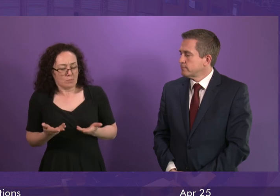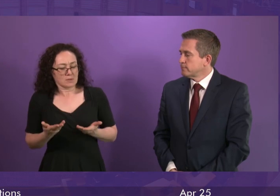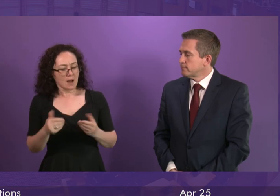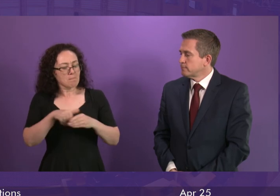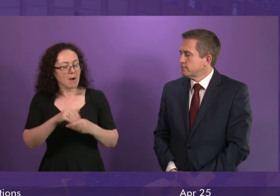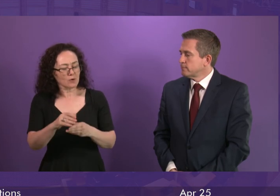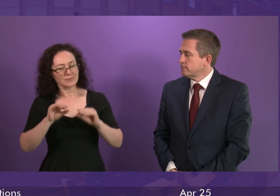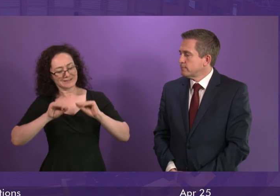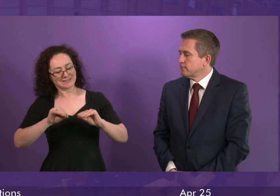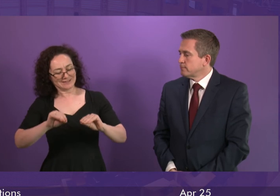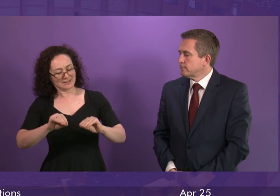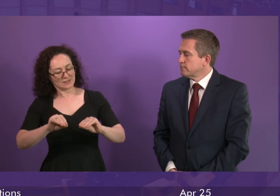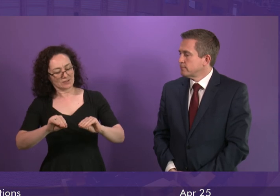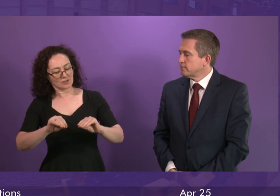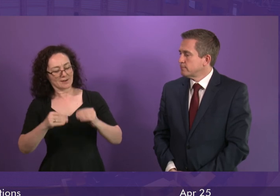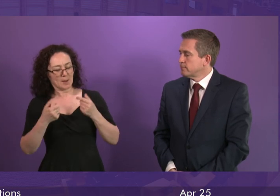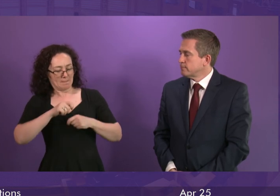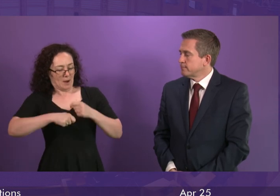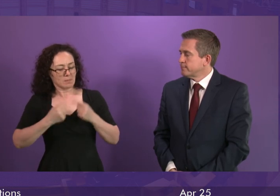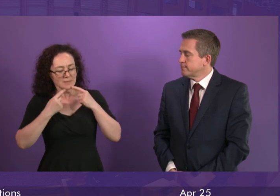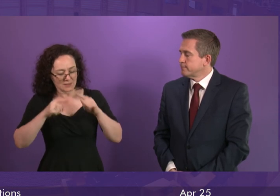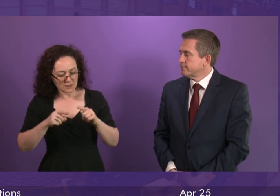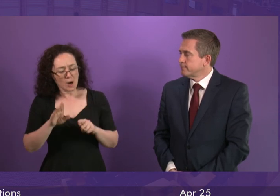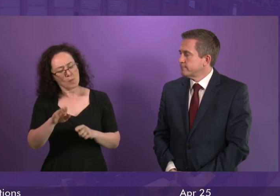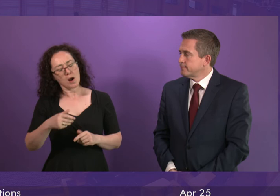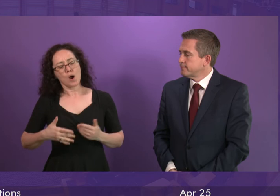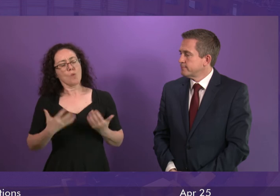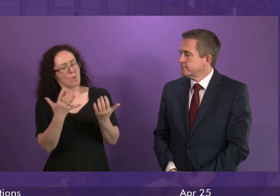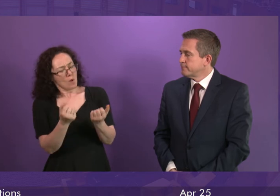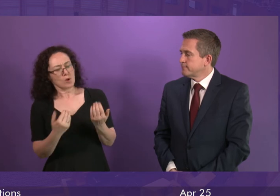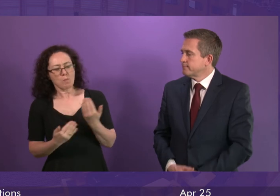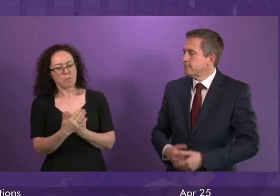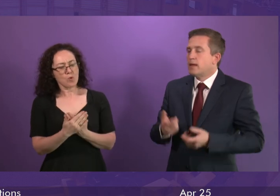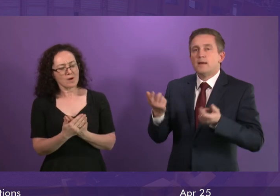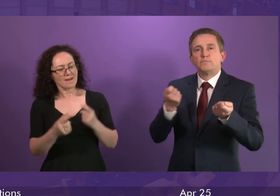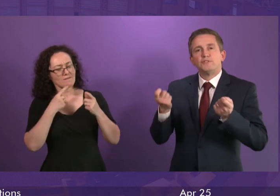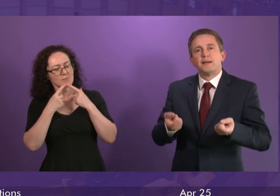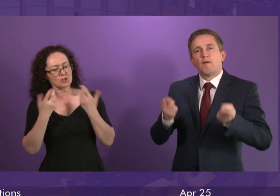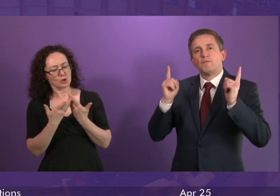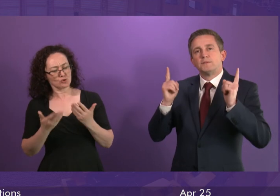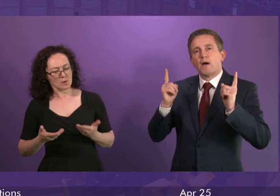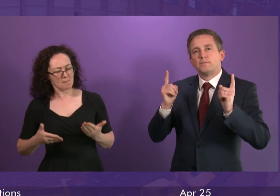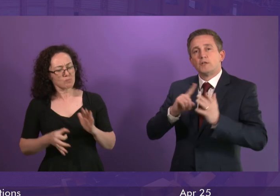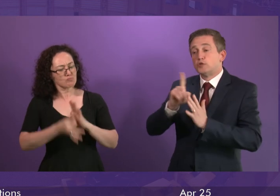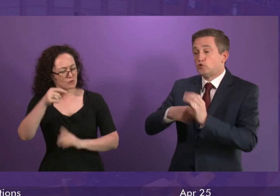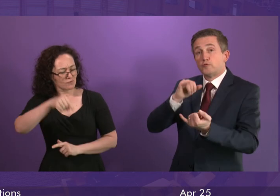education secretary would be very happy to discuss with the member whether further steps could be taken to embed such training even more firmly.